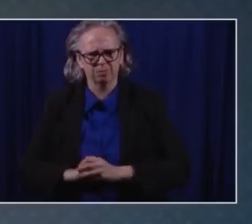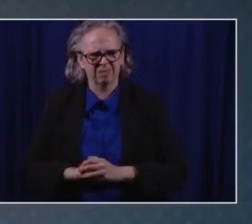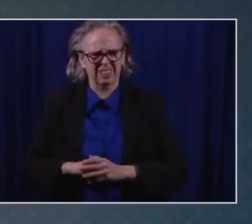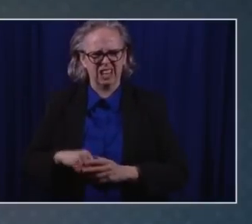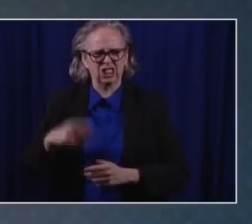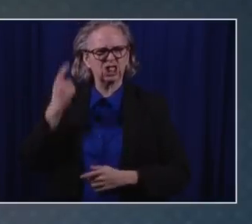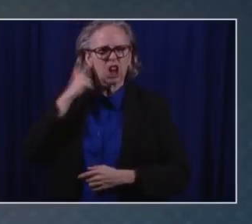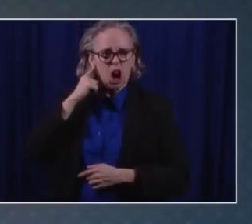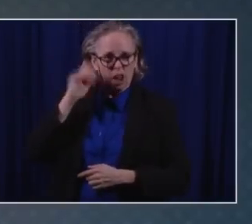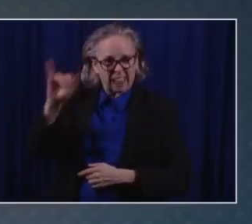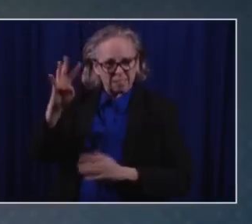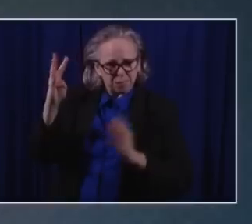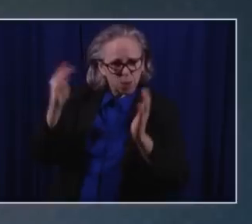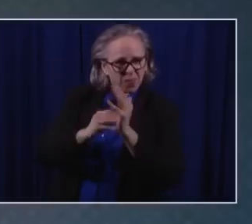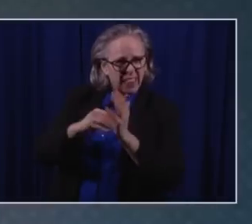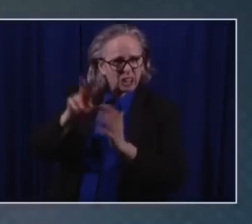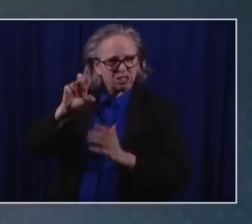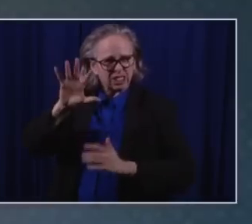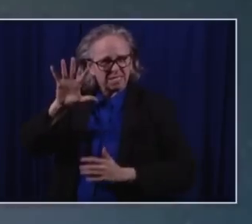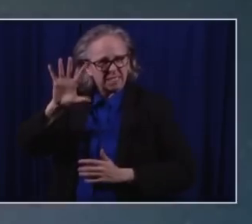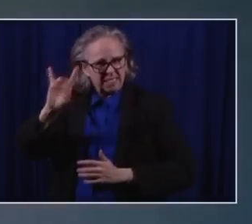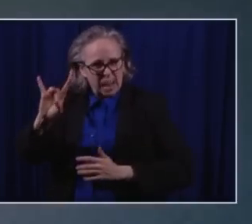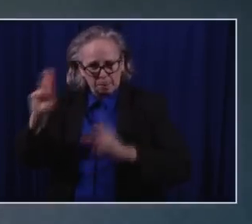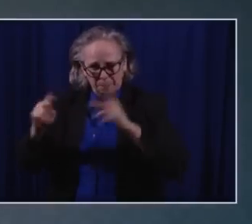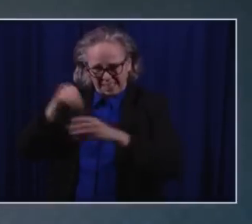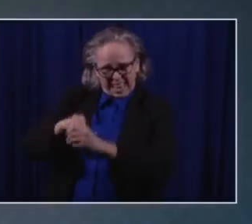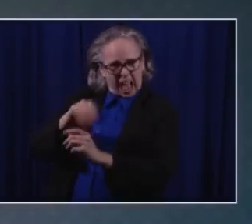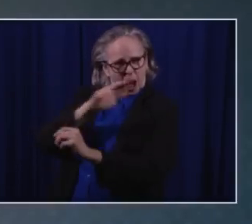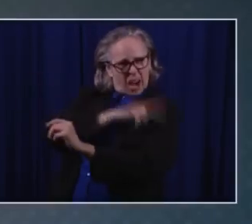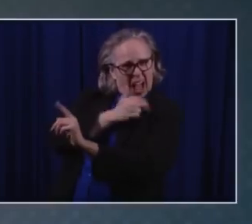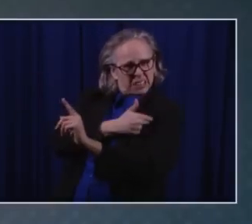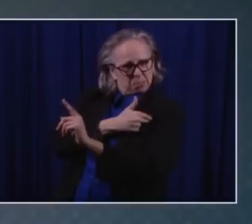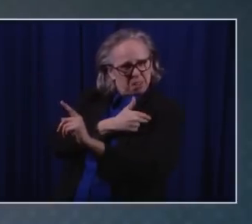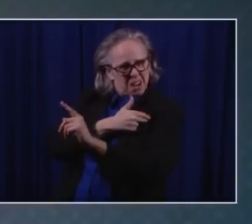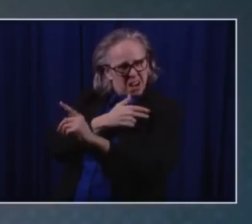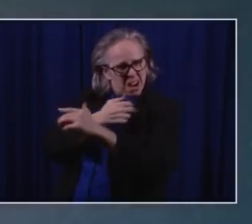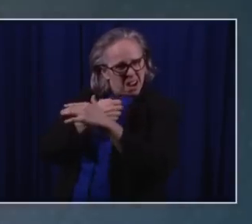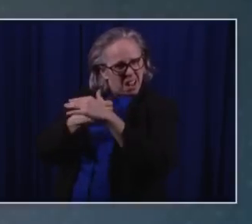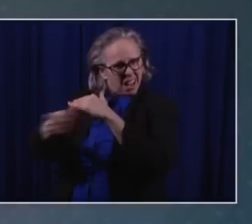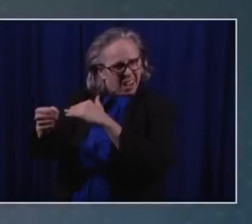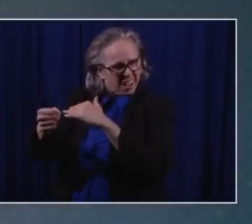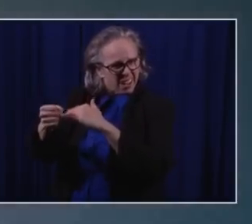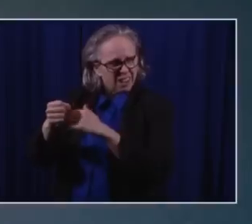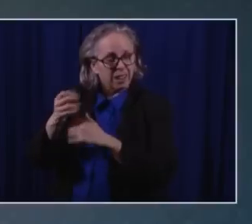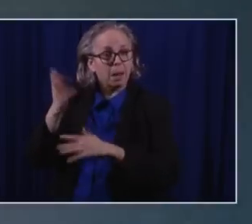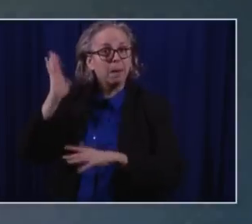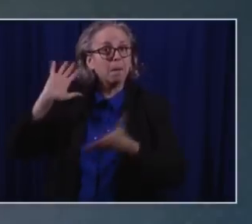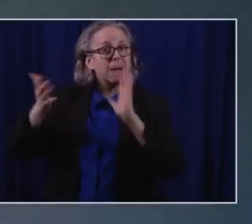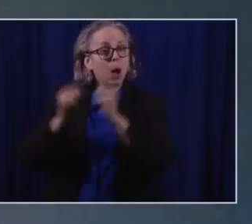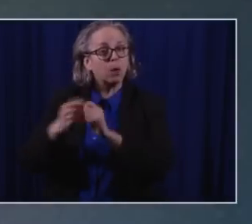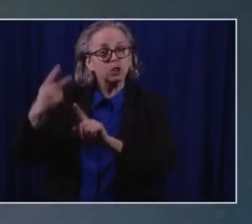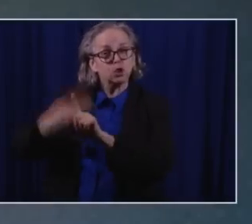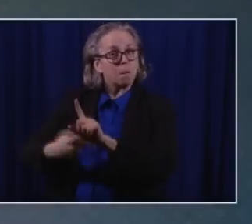population of the state. In terms of the area covered. So if you are the governor just say that there are 4,358 hospitalizations